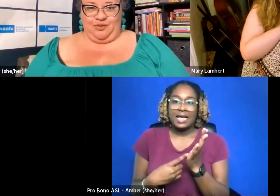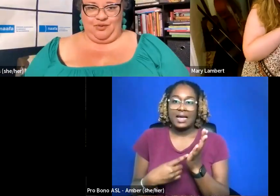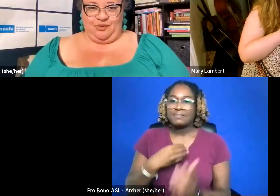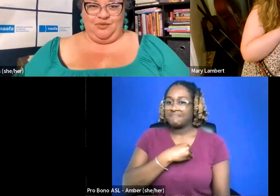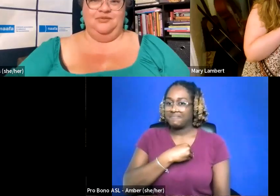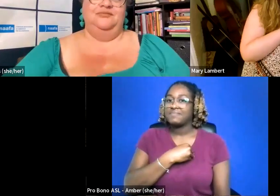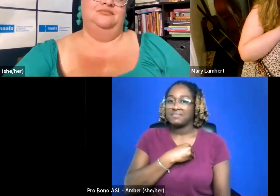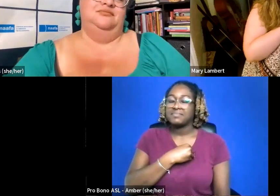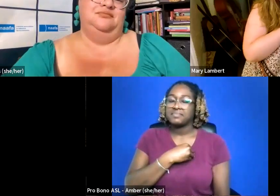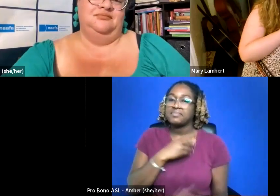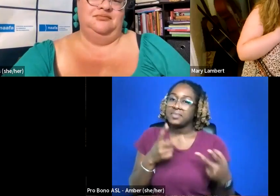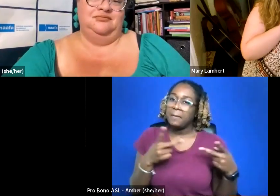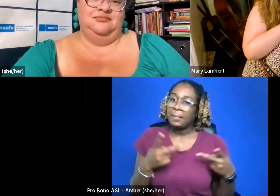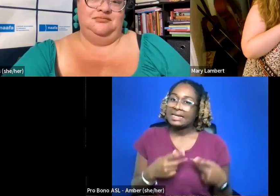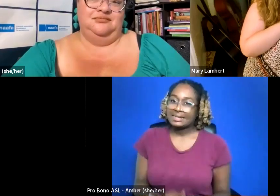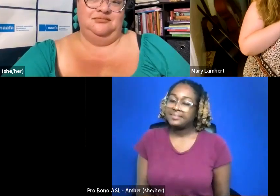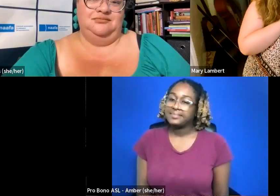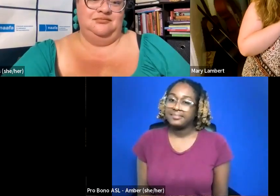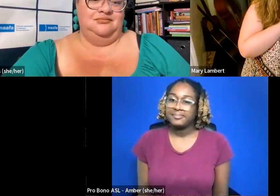you know?